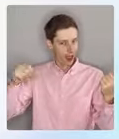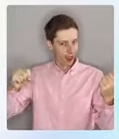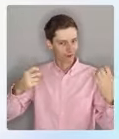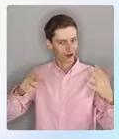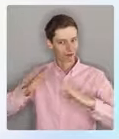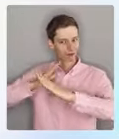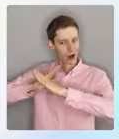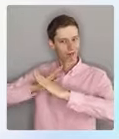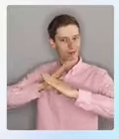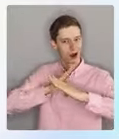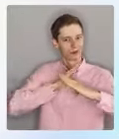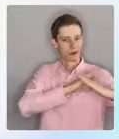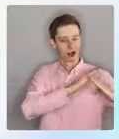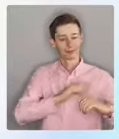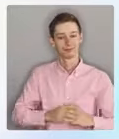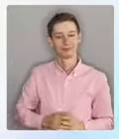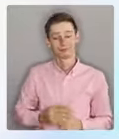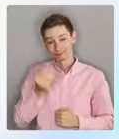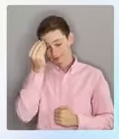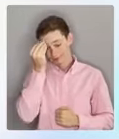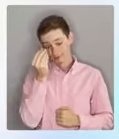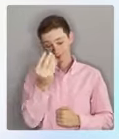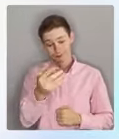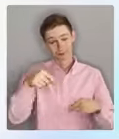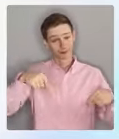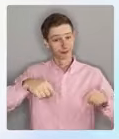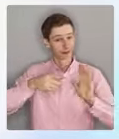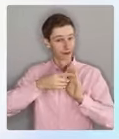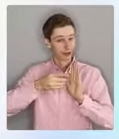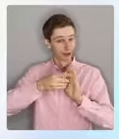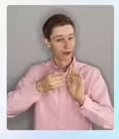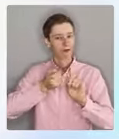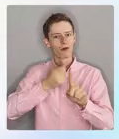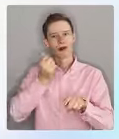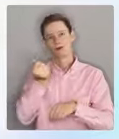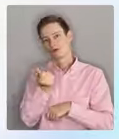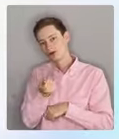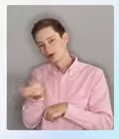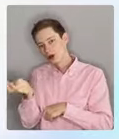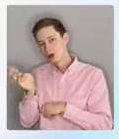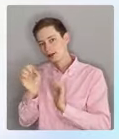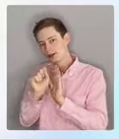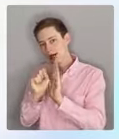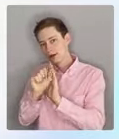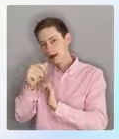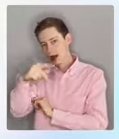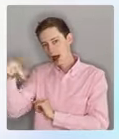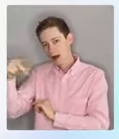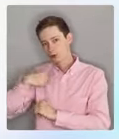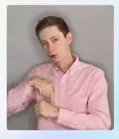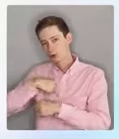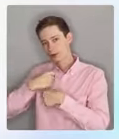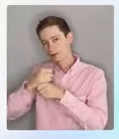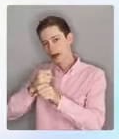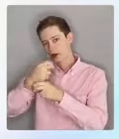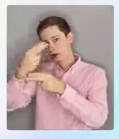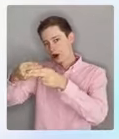I'd specifically like to call out that the demo you see here comes from one of a handful of public sample apps we produce